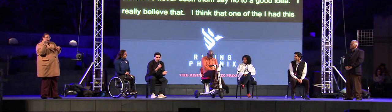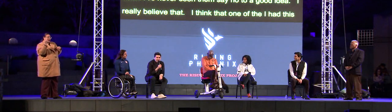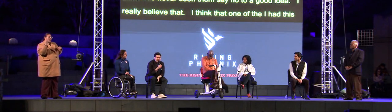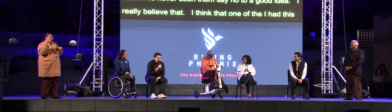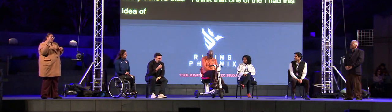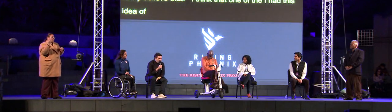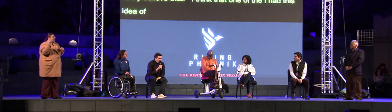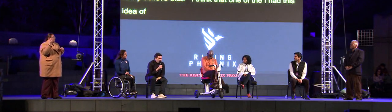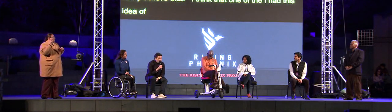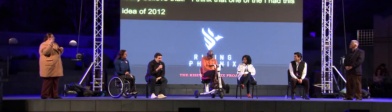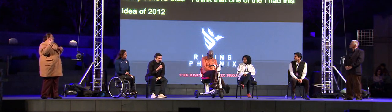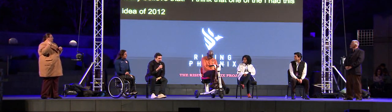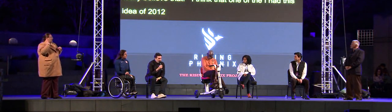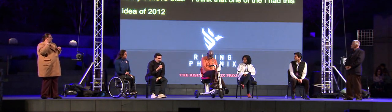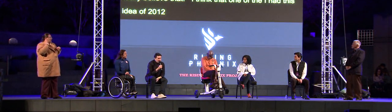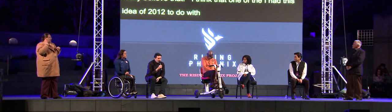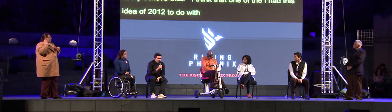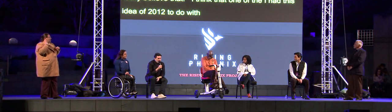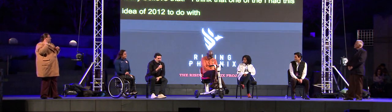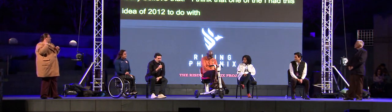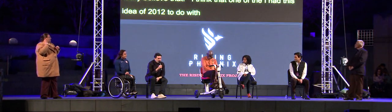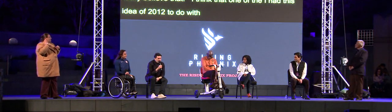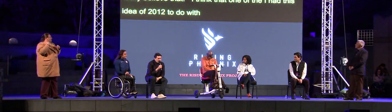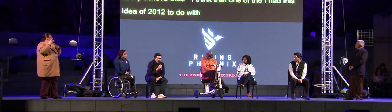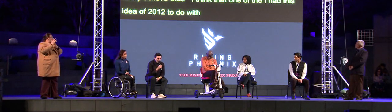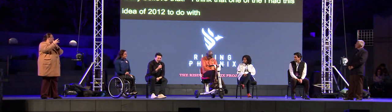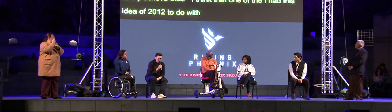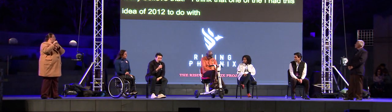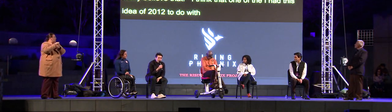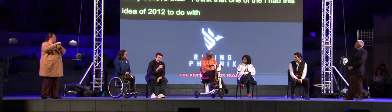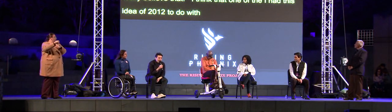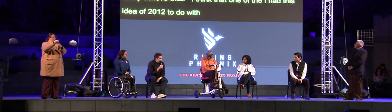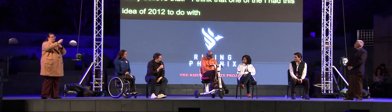relay for the Olympics. And I think, historically, they'd